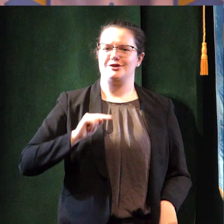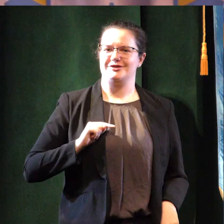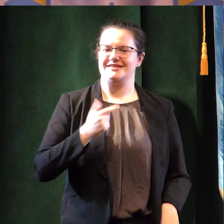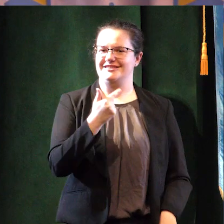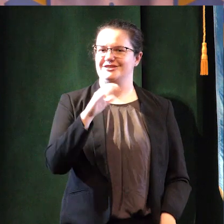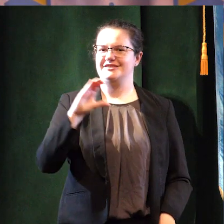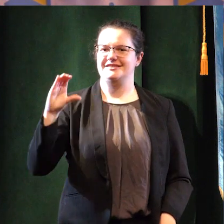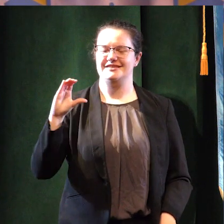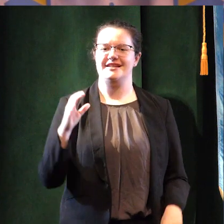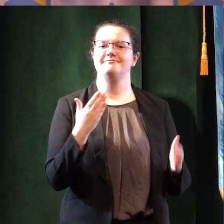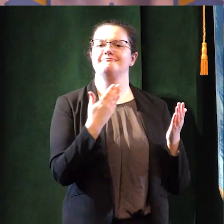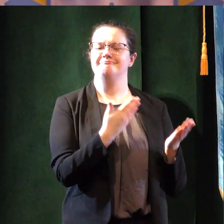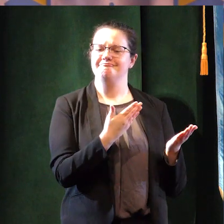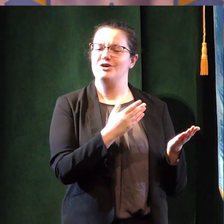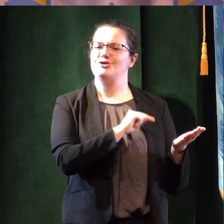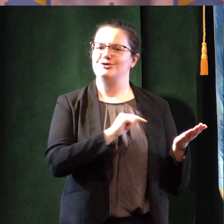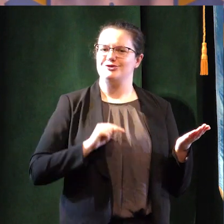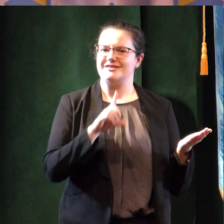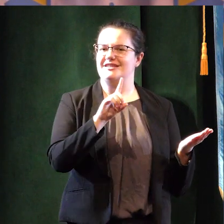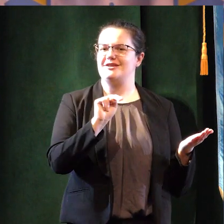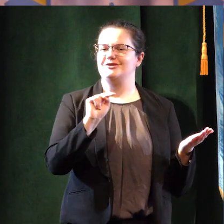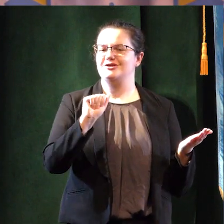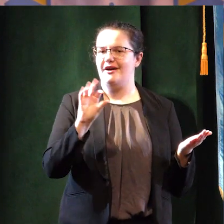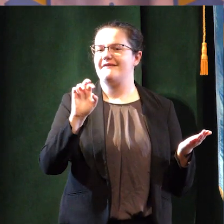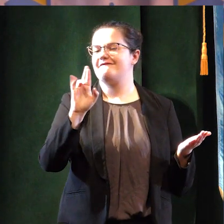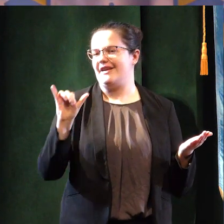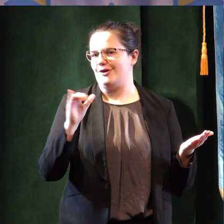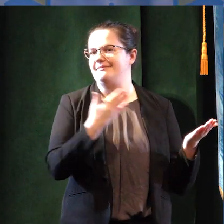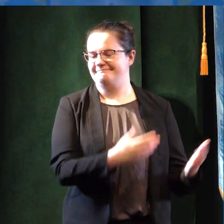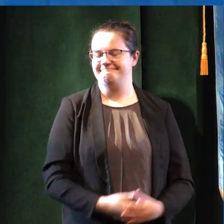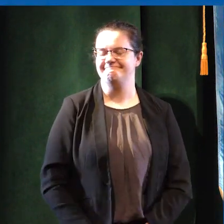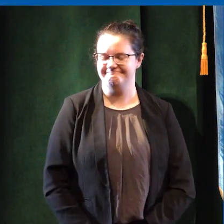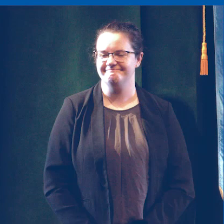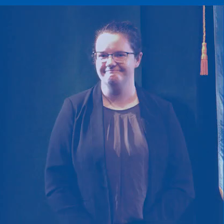Genesee Community College trustee Donna Ferry